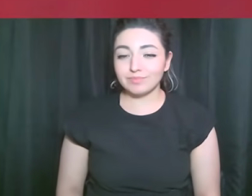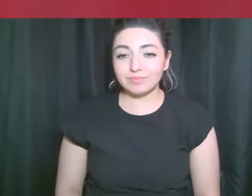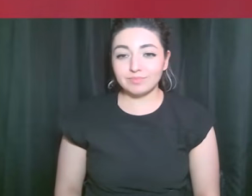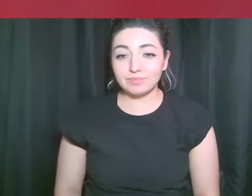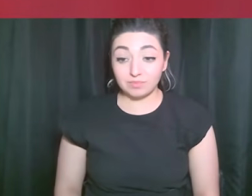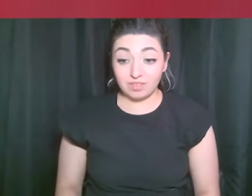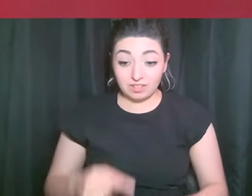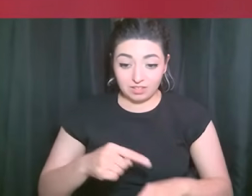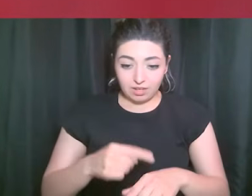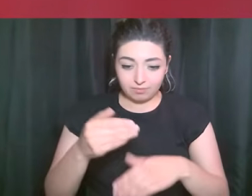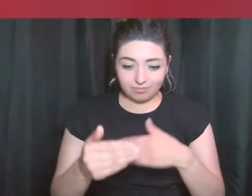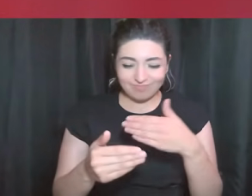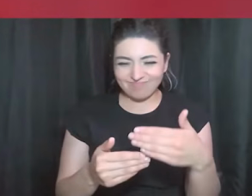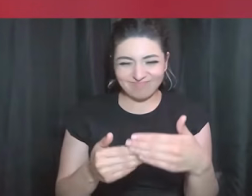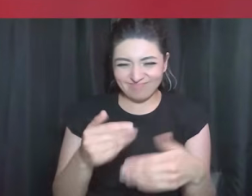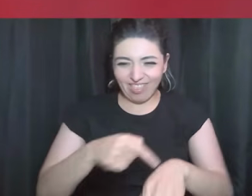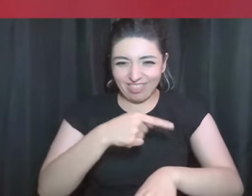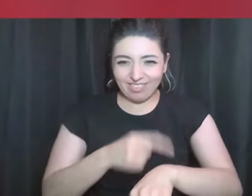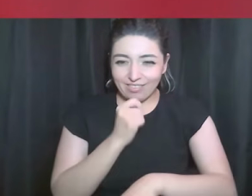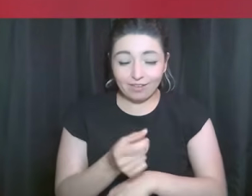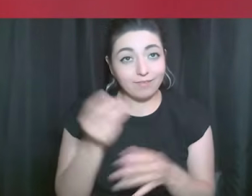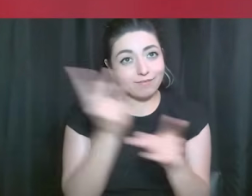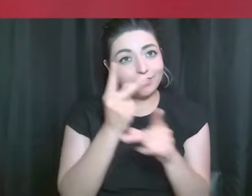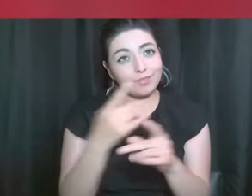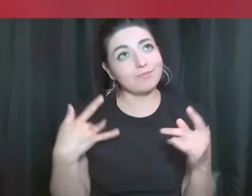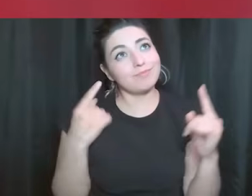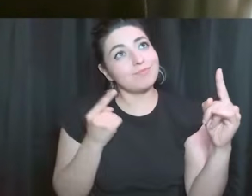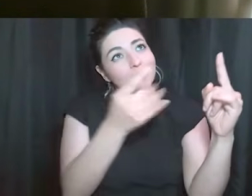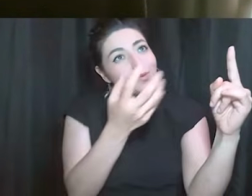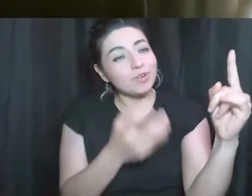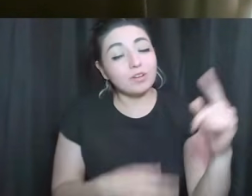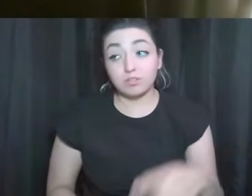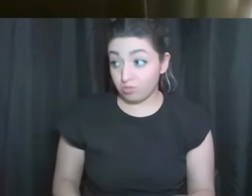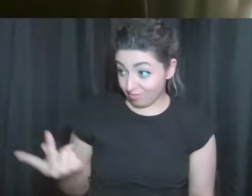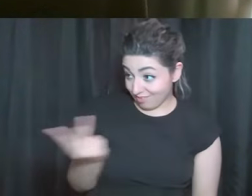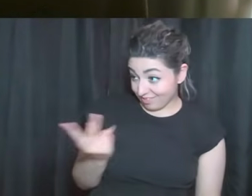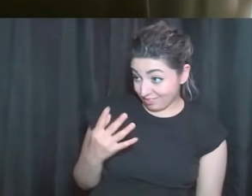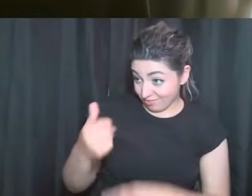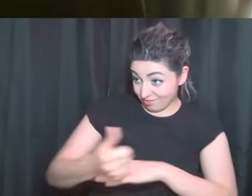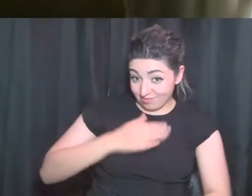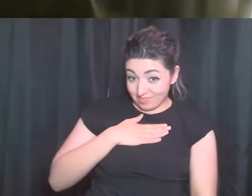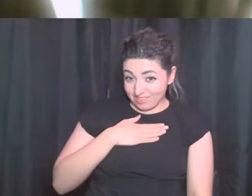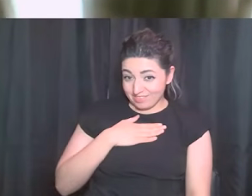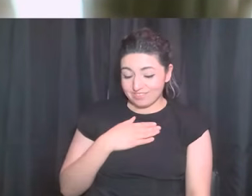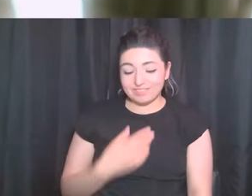It didn't take long after that to figure out what I wanted... Oh, so all of this is my fault? In a sense.